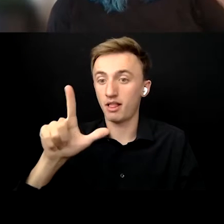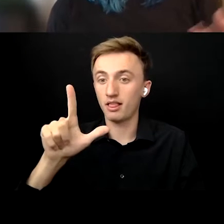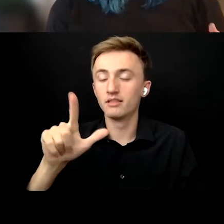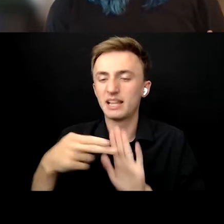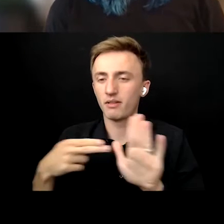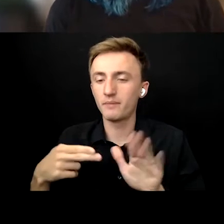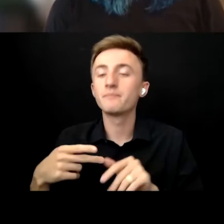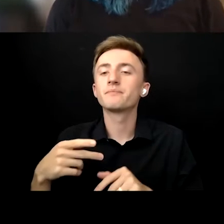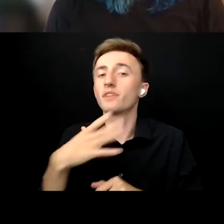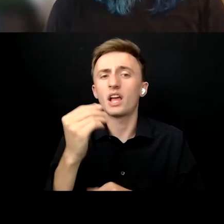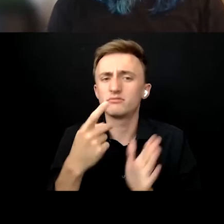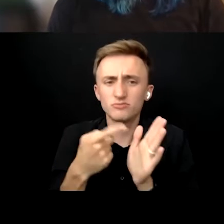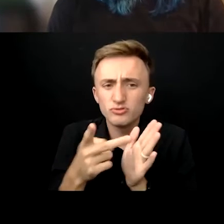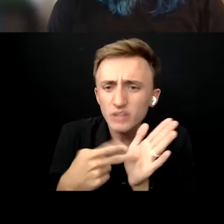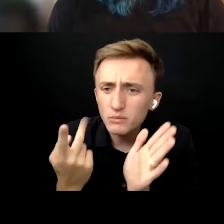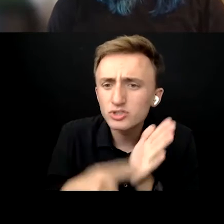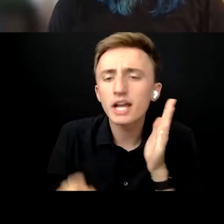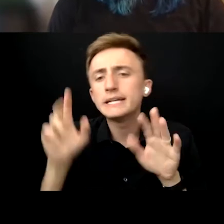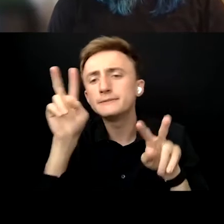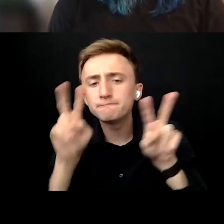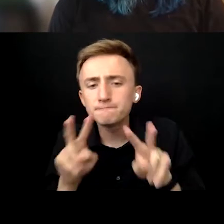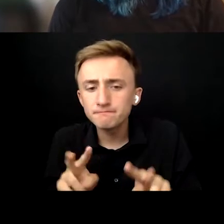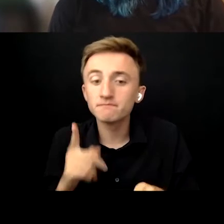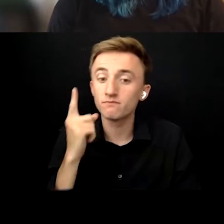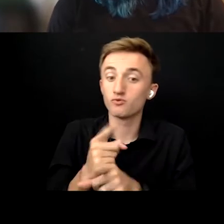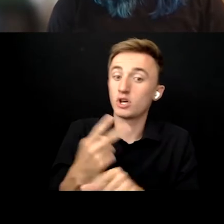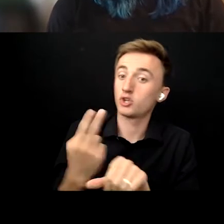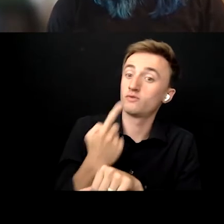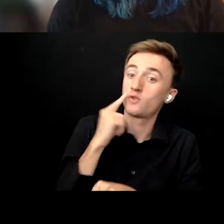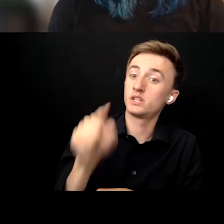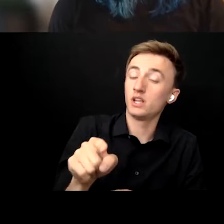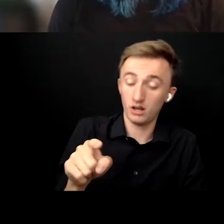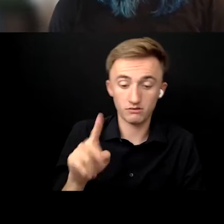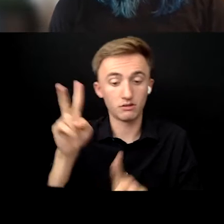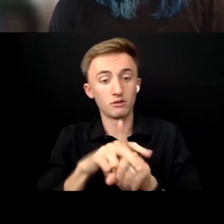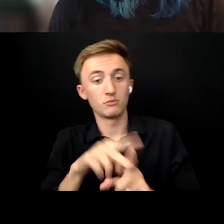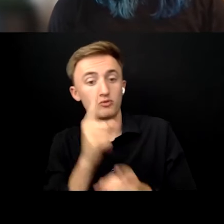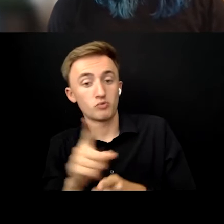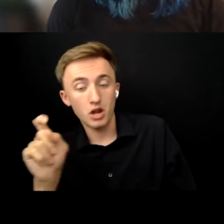a double check, is this an appropriate use of it. Is it implemented correctly. Am I getting what I